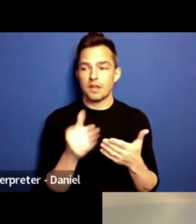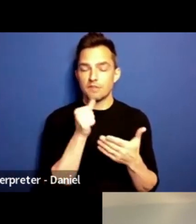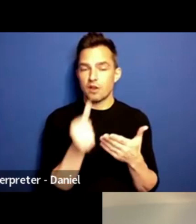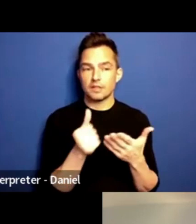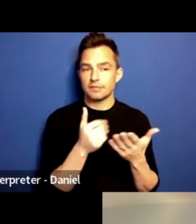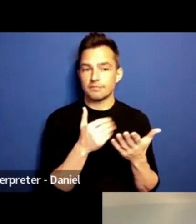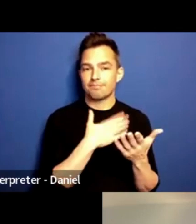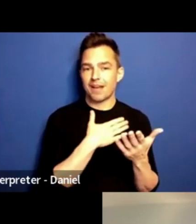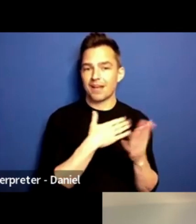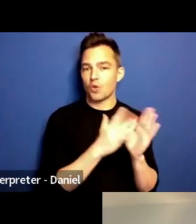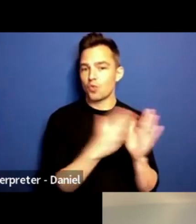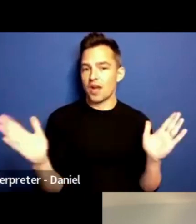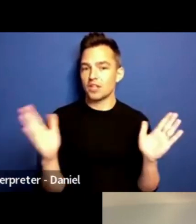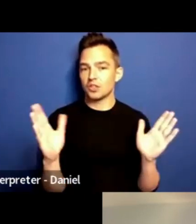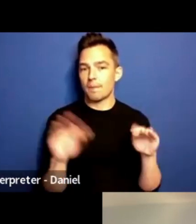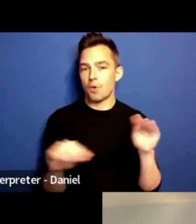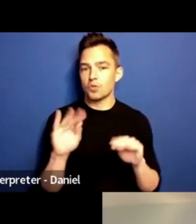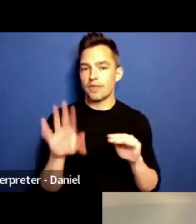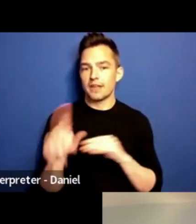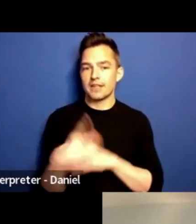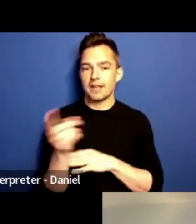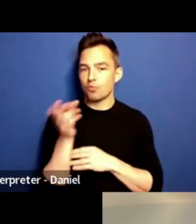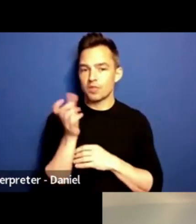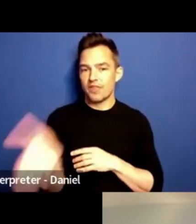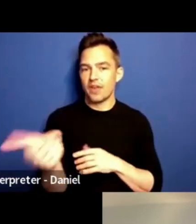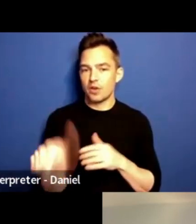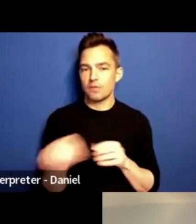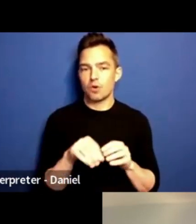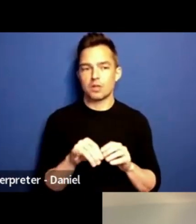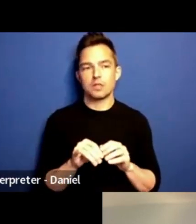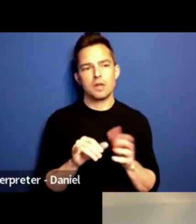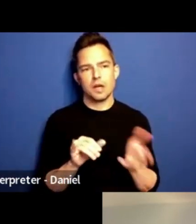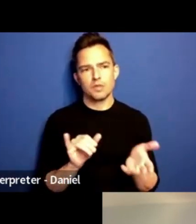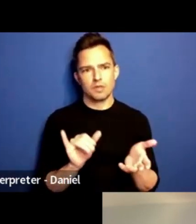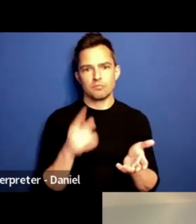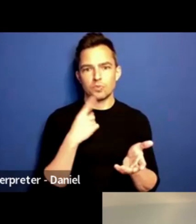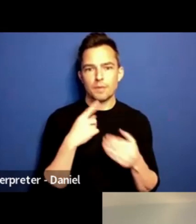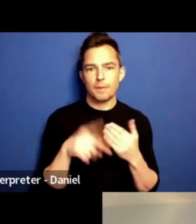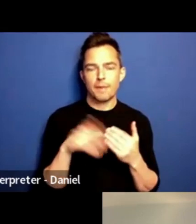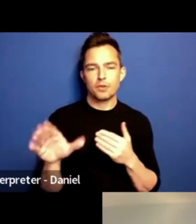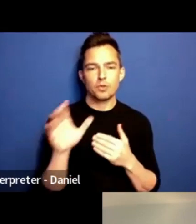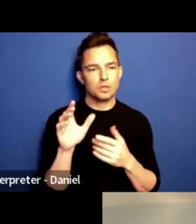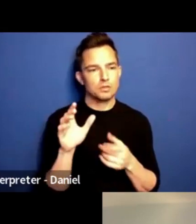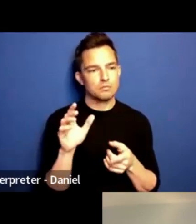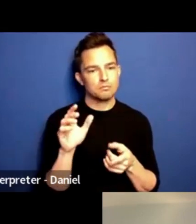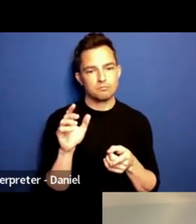range of motion that there was like, you know, hey, tell me about your track career. Hey,